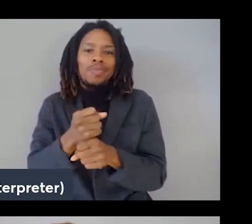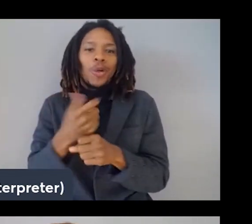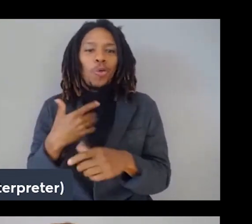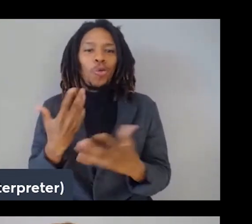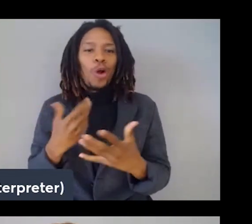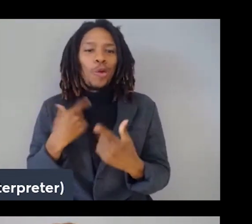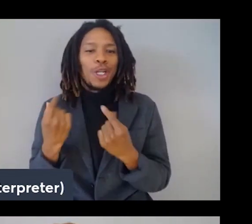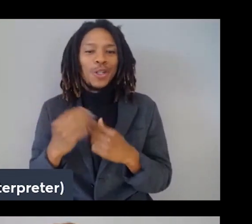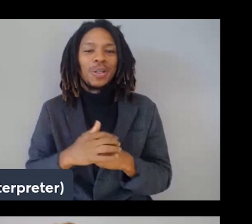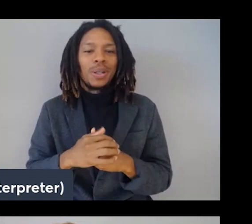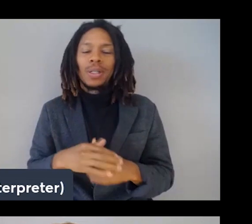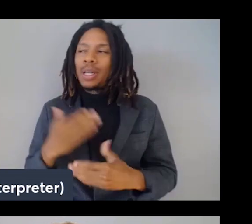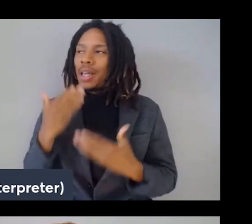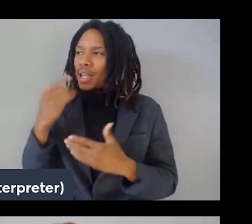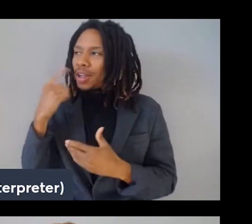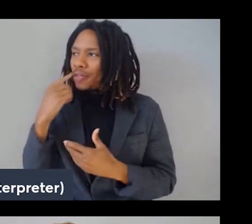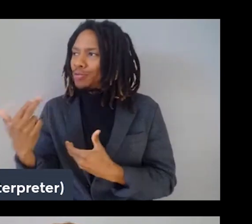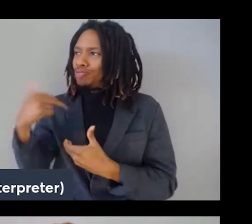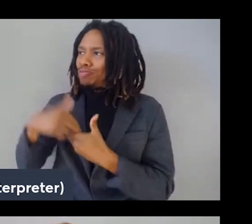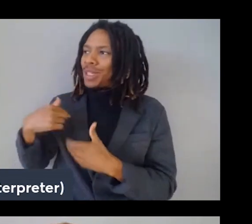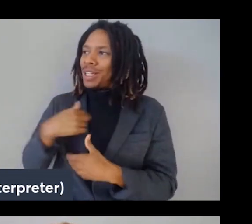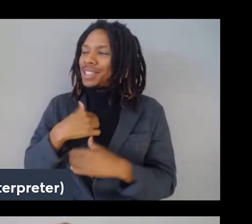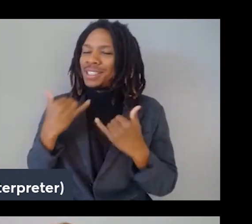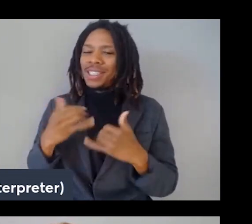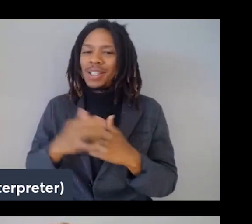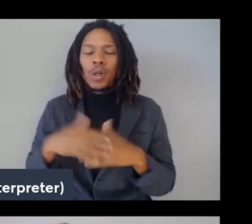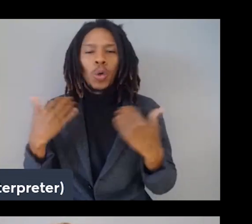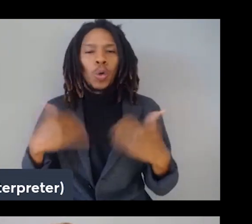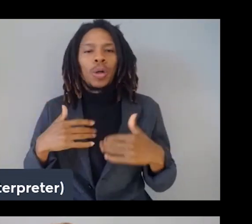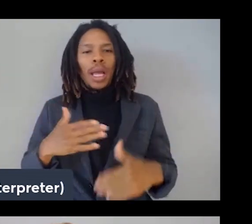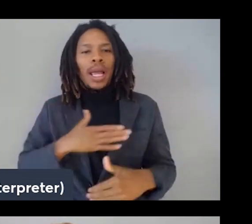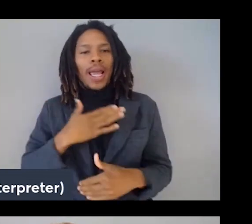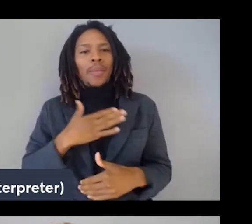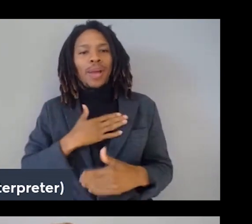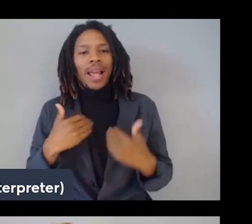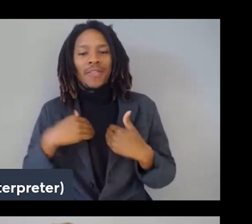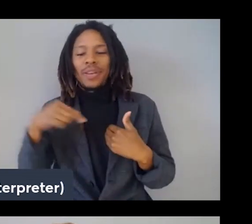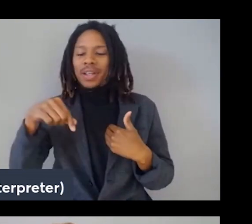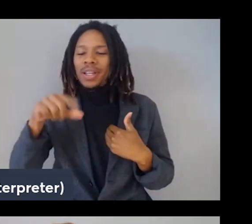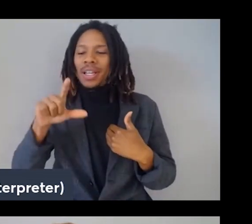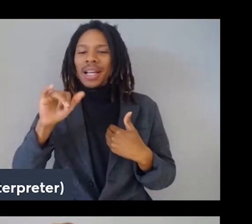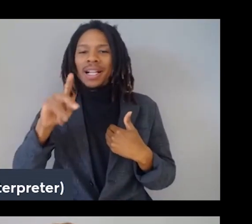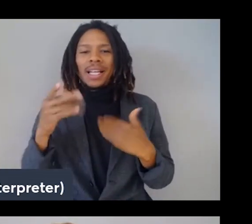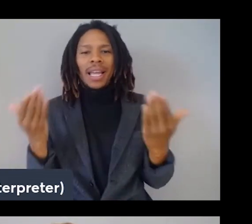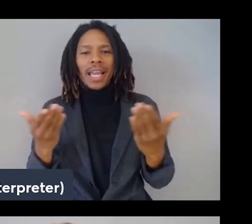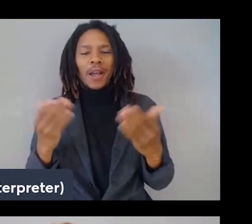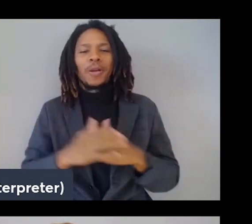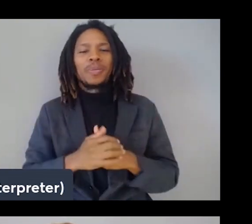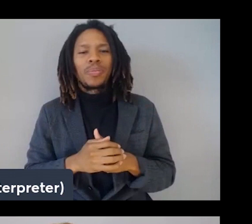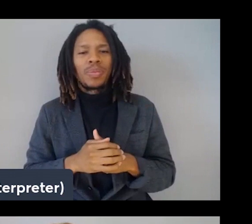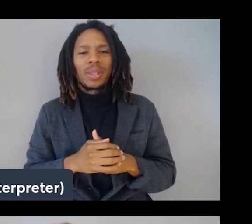[Chad] Well, appreciate you being here with us. Certainly glad to have Qlik in here. You guys have been in the business